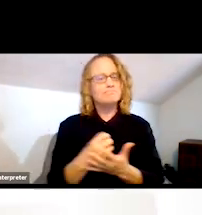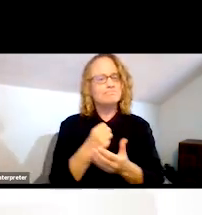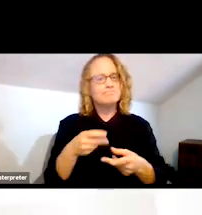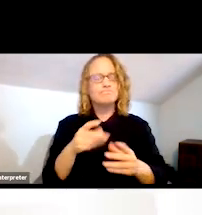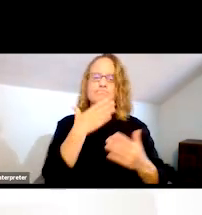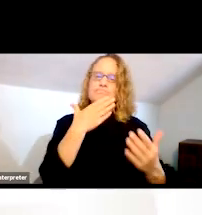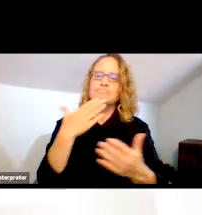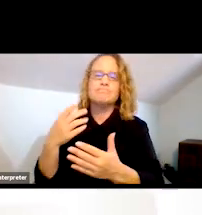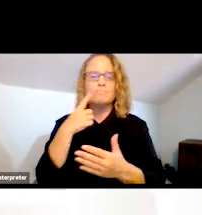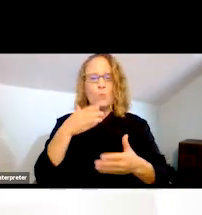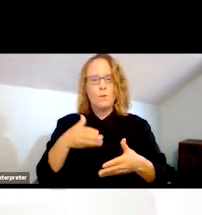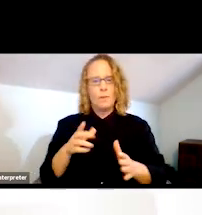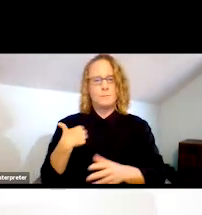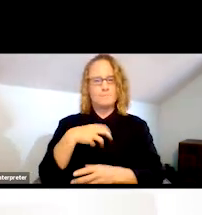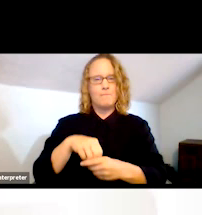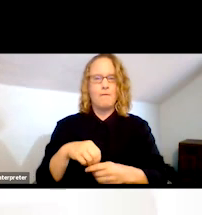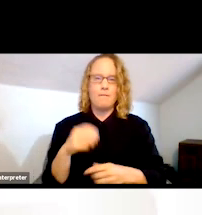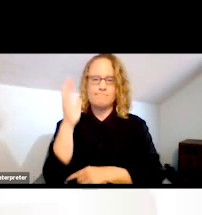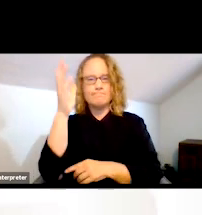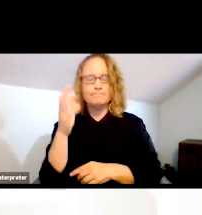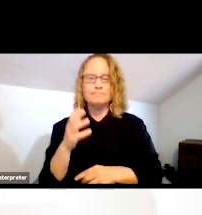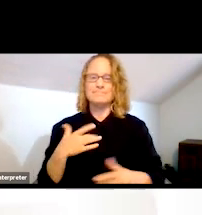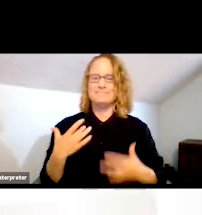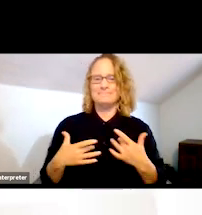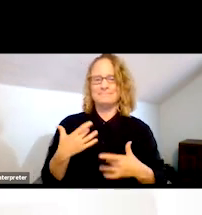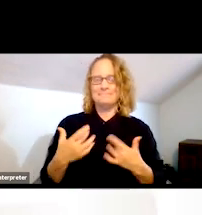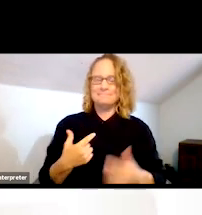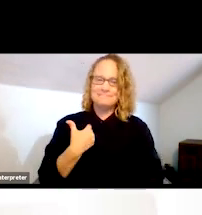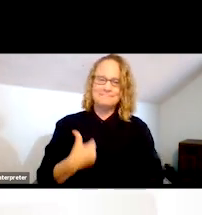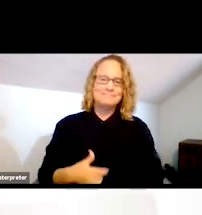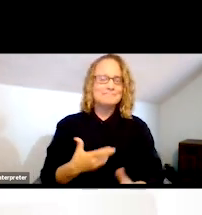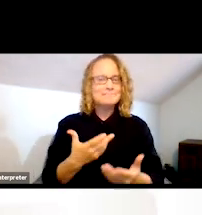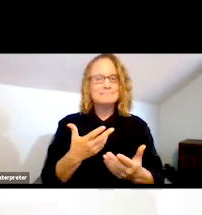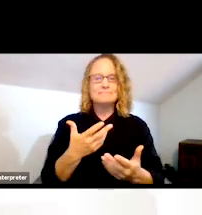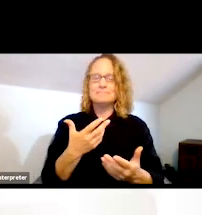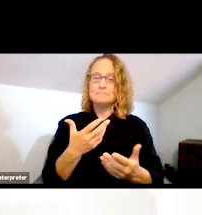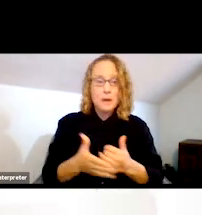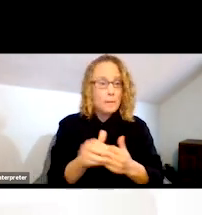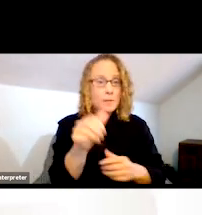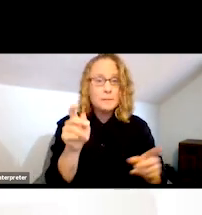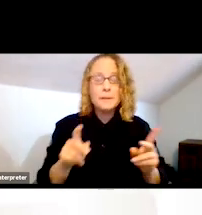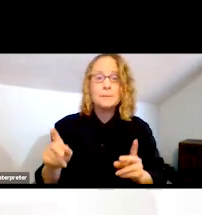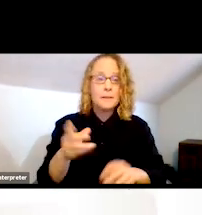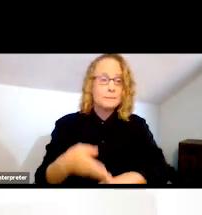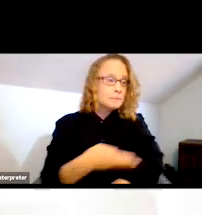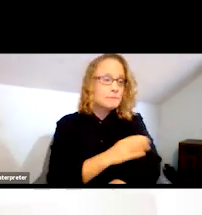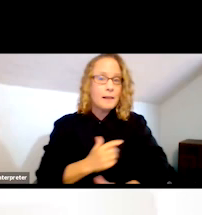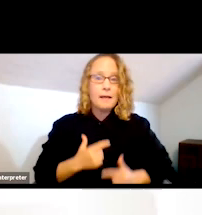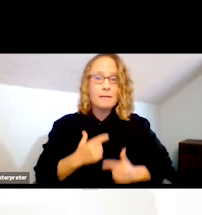Hey, good afternoon, guys. Welcome to beautiful Athens, Georgia. It's blistering hot here, but we'll try to make it through this.